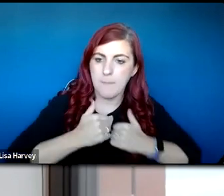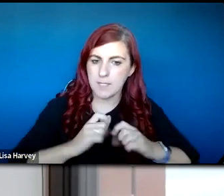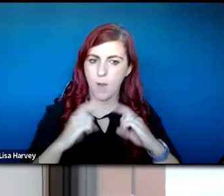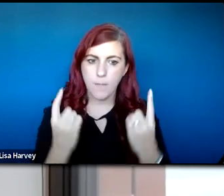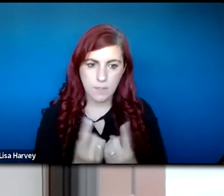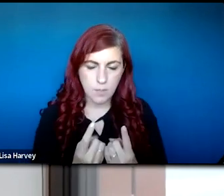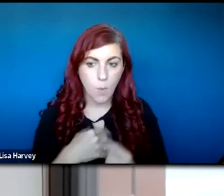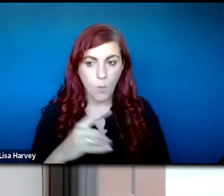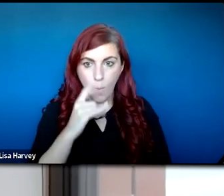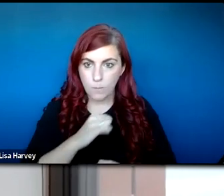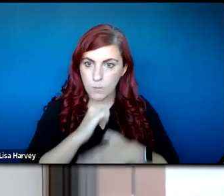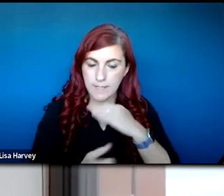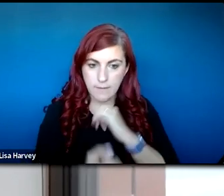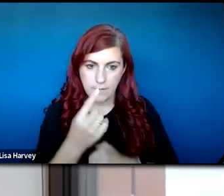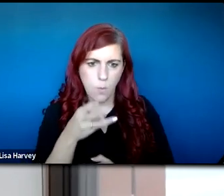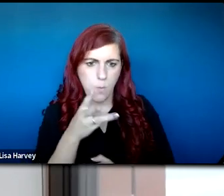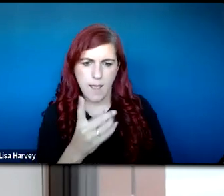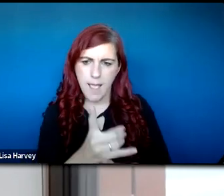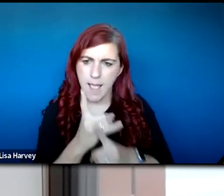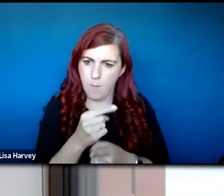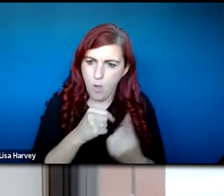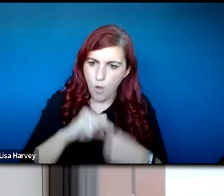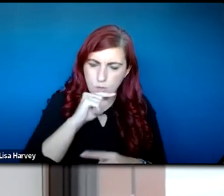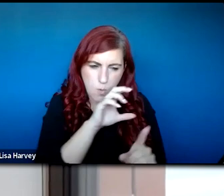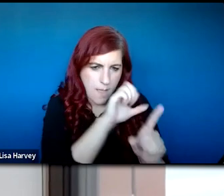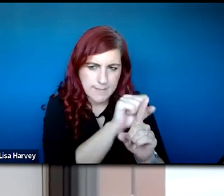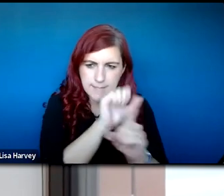We hope that today's event will help us identify measures that can promote